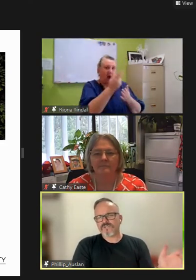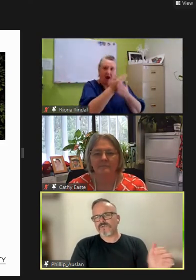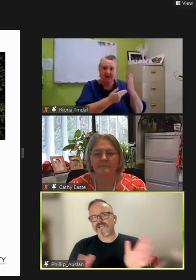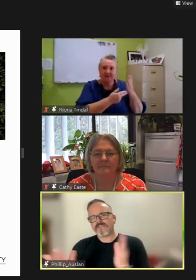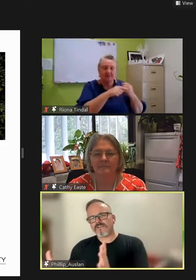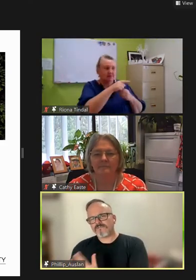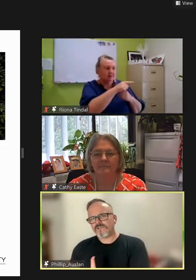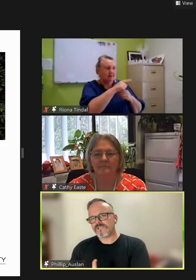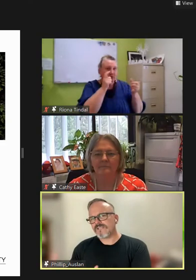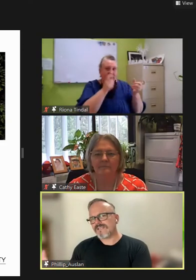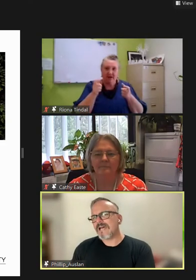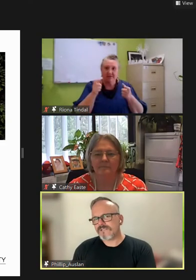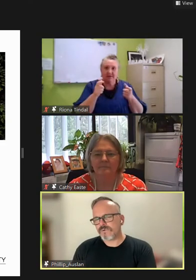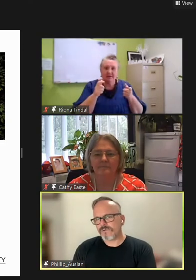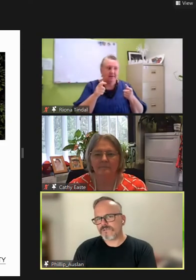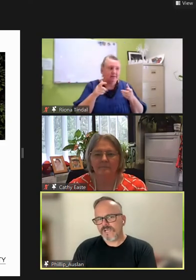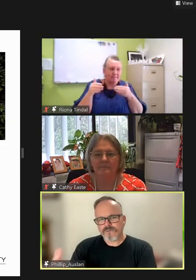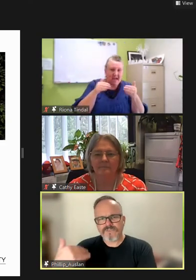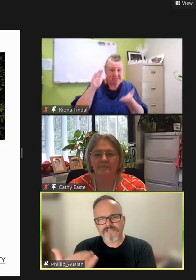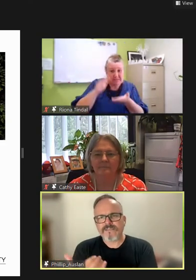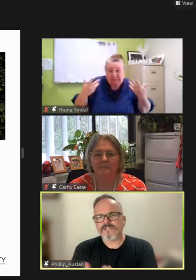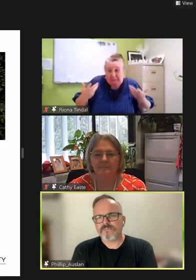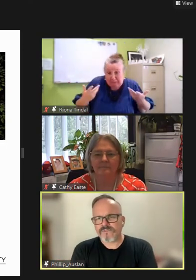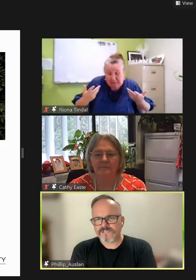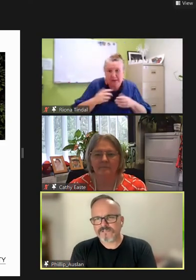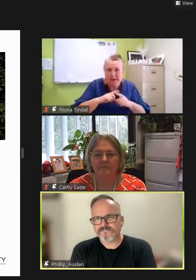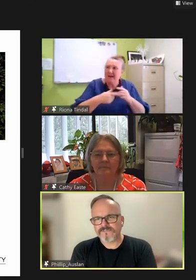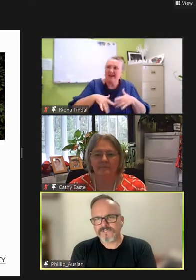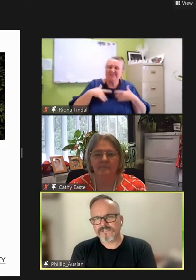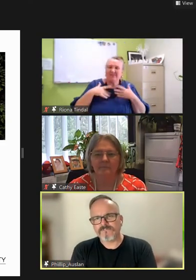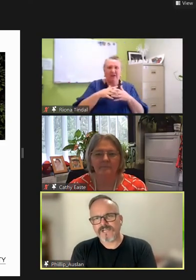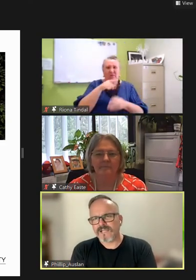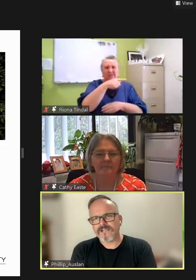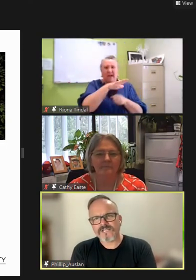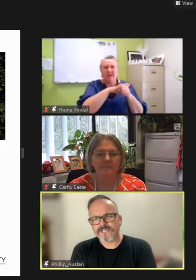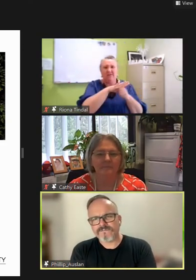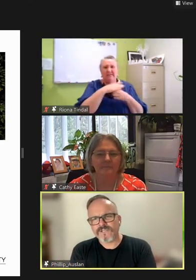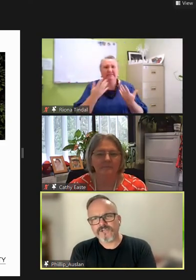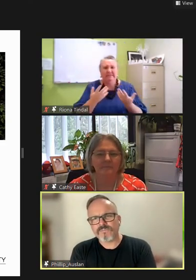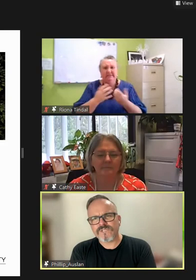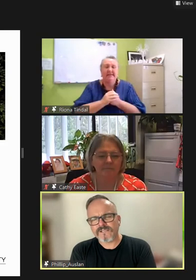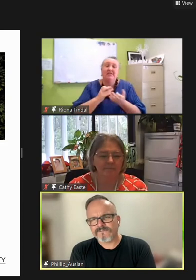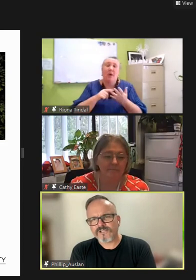been doing and then conversely the arts world with this other supervisor. I didn't feel particularly